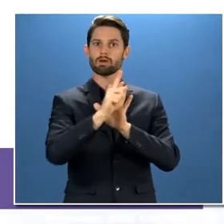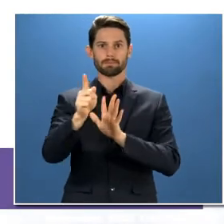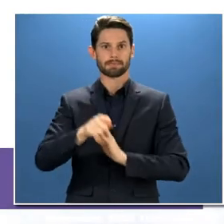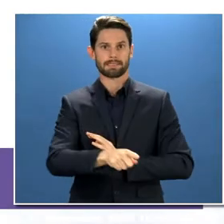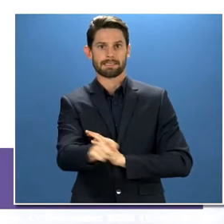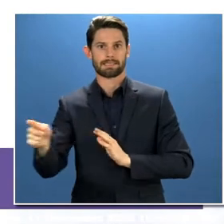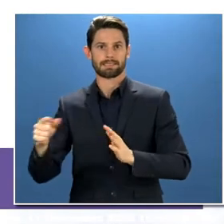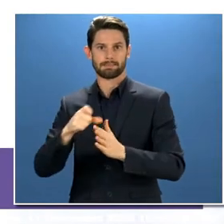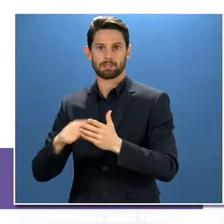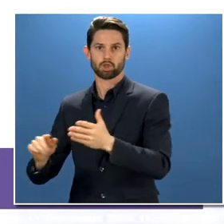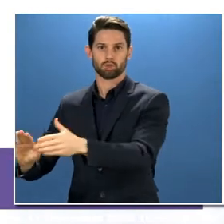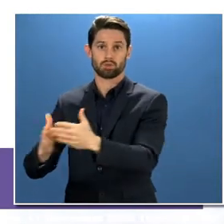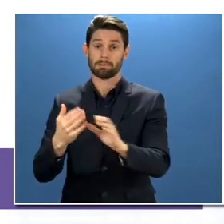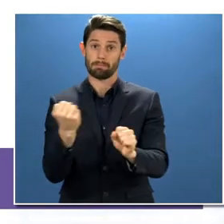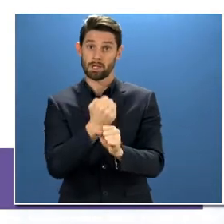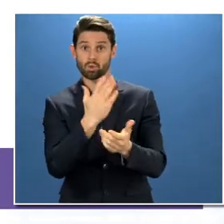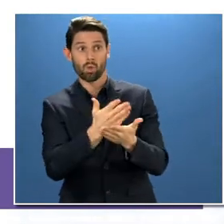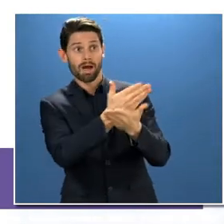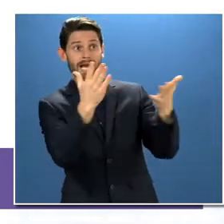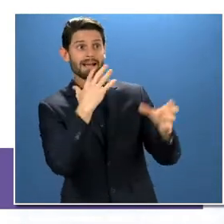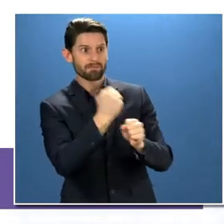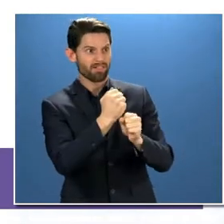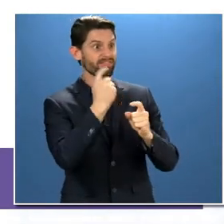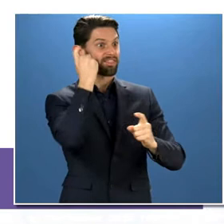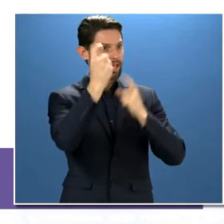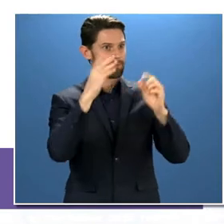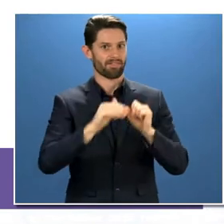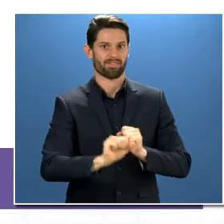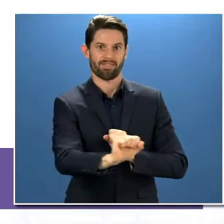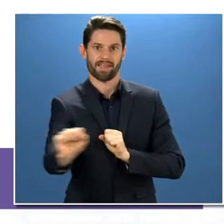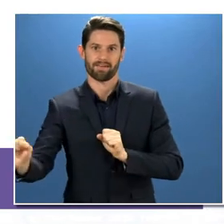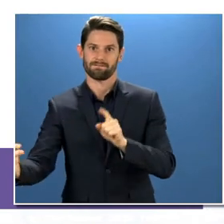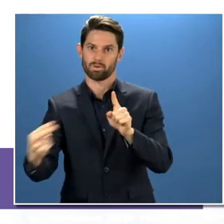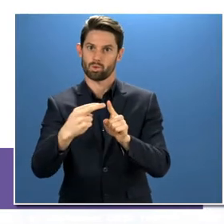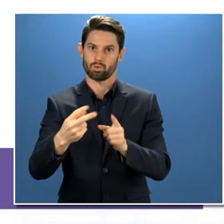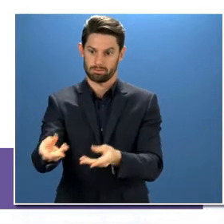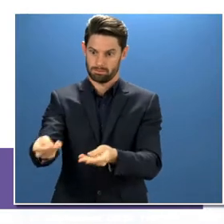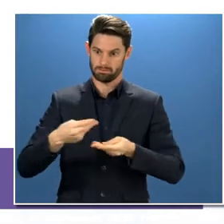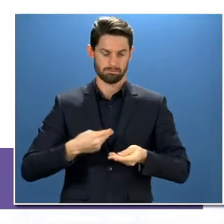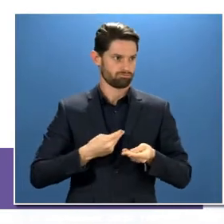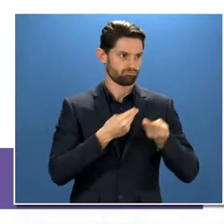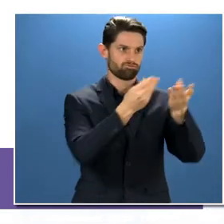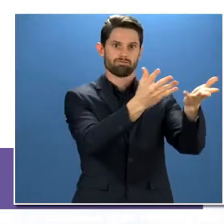remembered in policy discussions. One feature of the work of the Australian Human Rights Commission